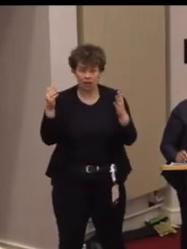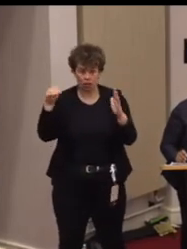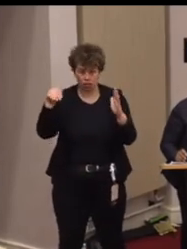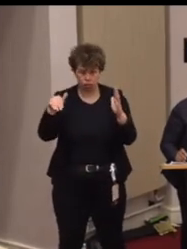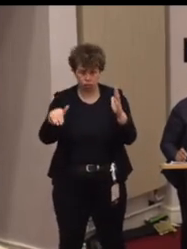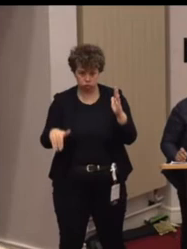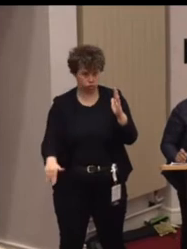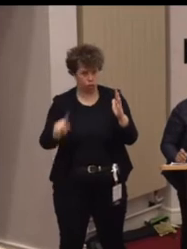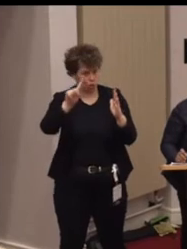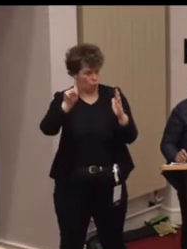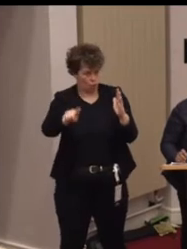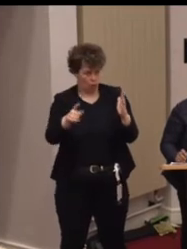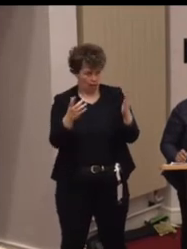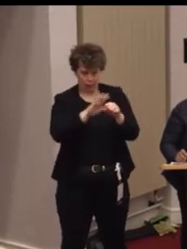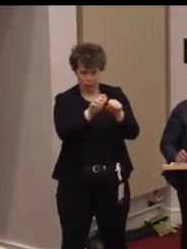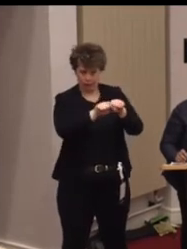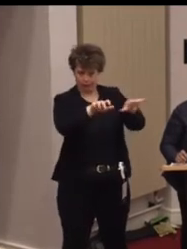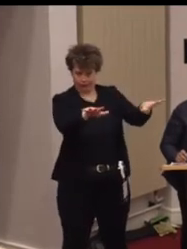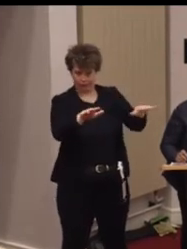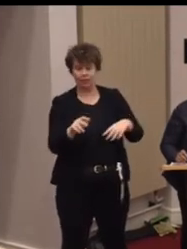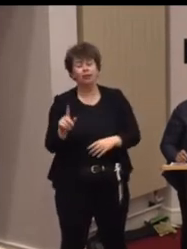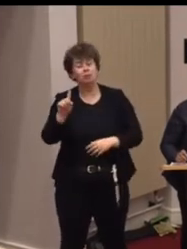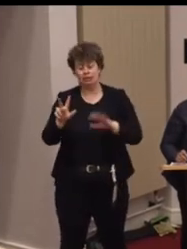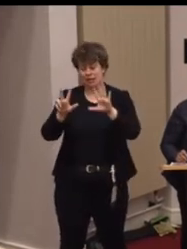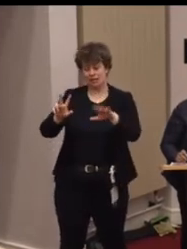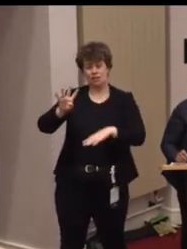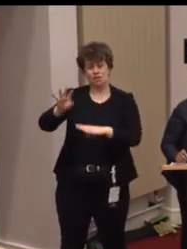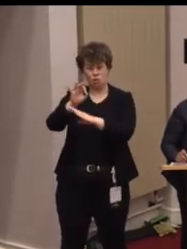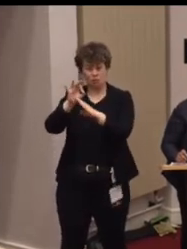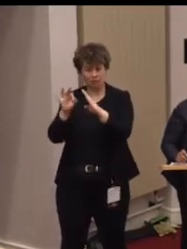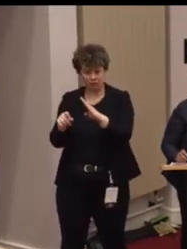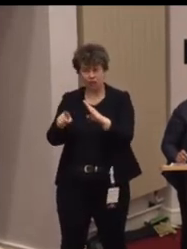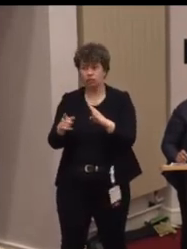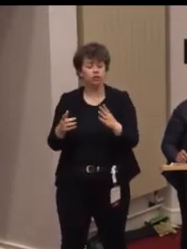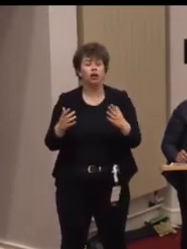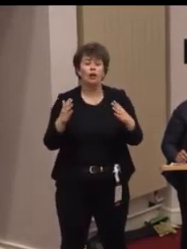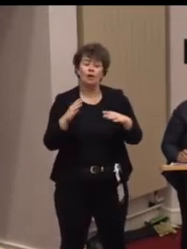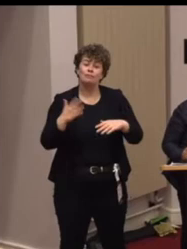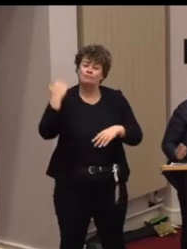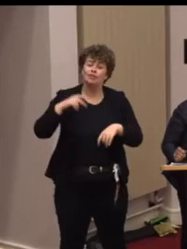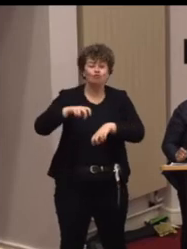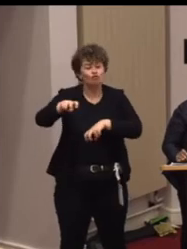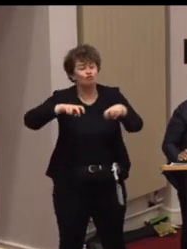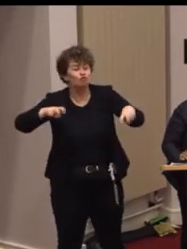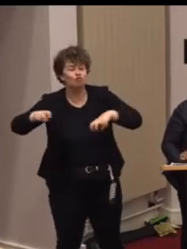84 per cent are faced a different difficulties with the lockdown of the pandemic and 80.51 per